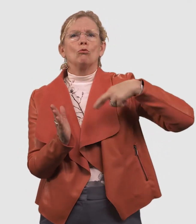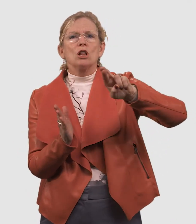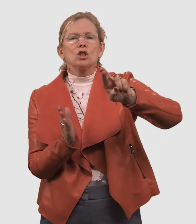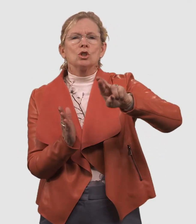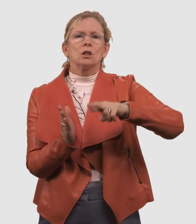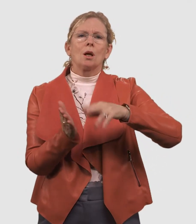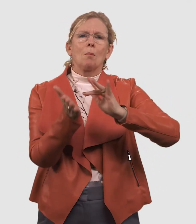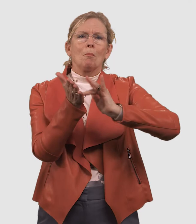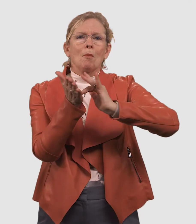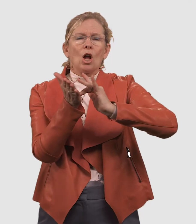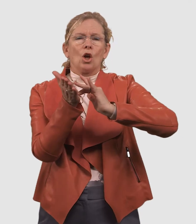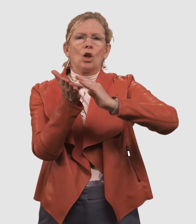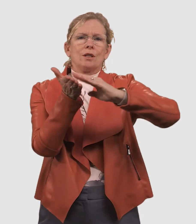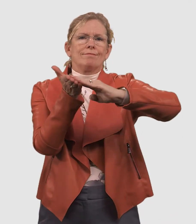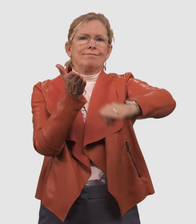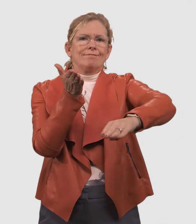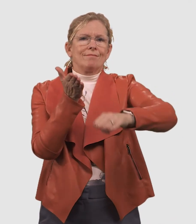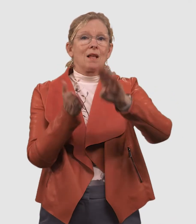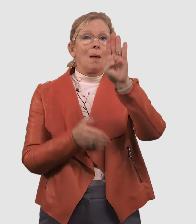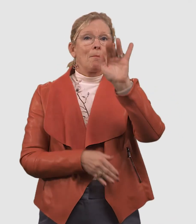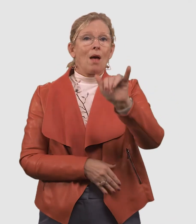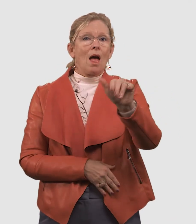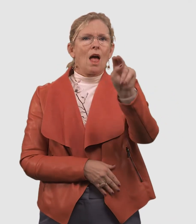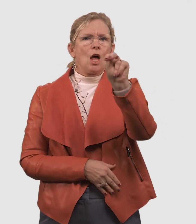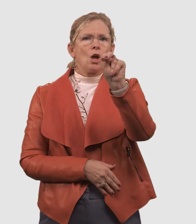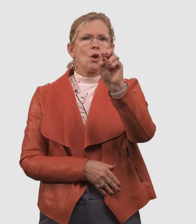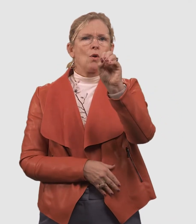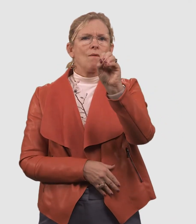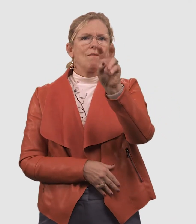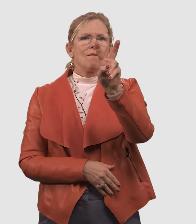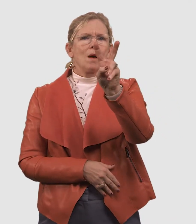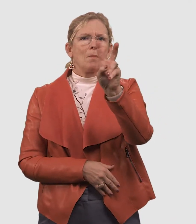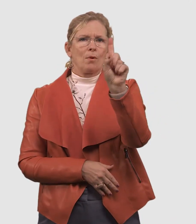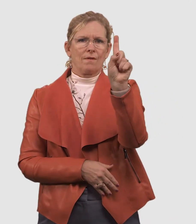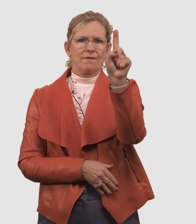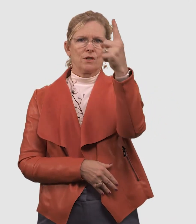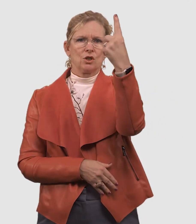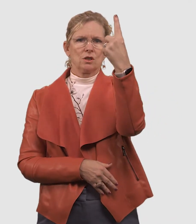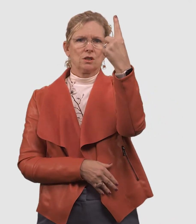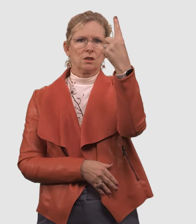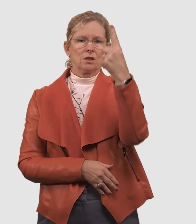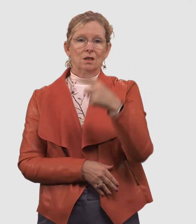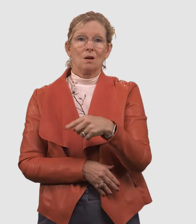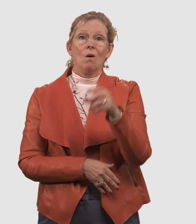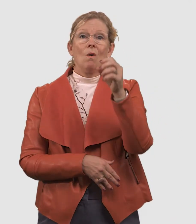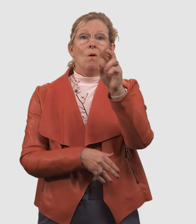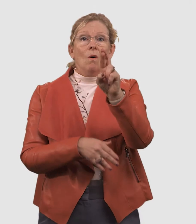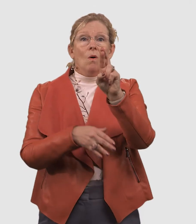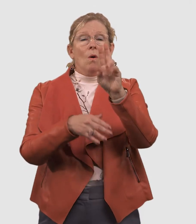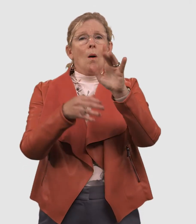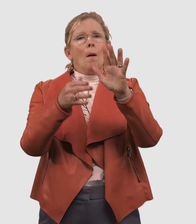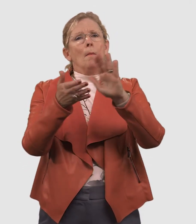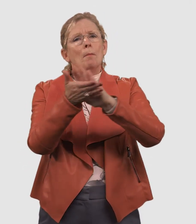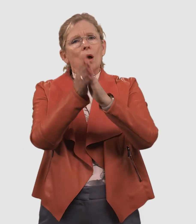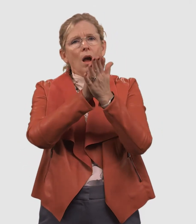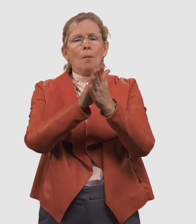you must resubmit your request for a religious or medical exemption by November 1st